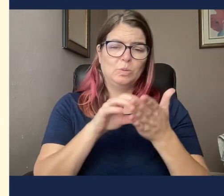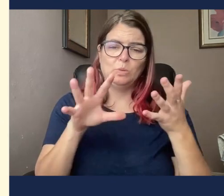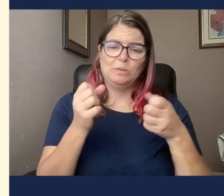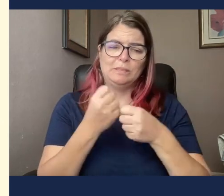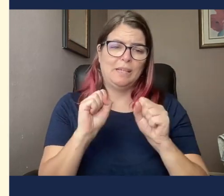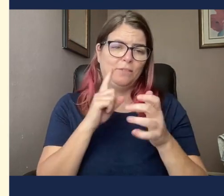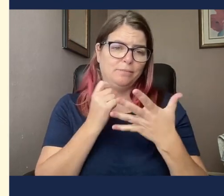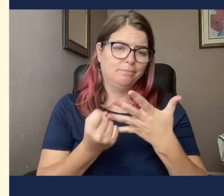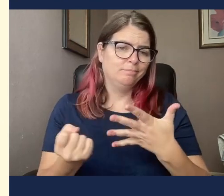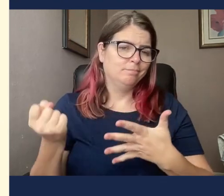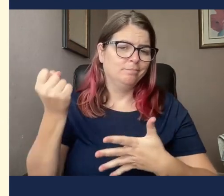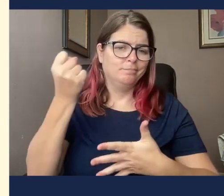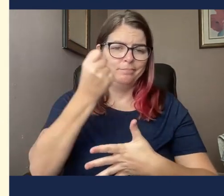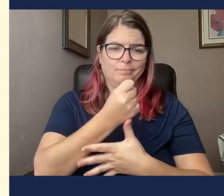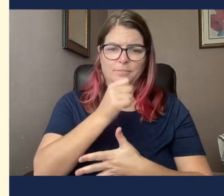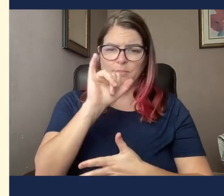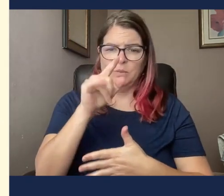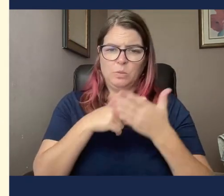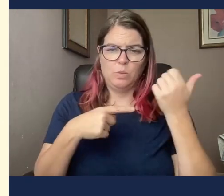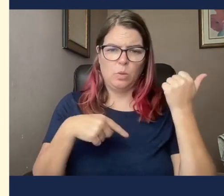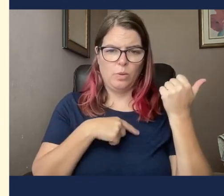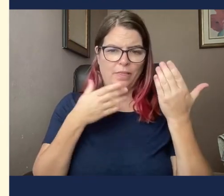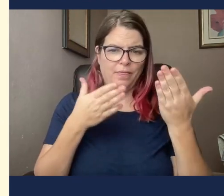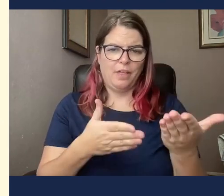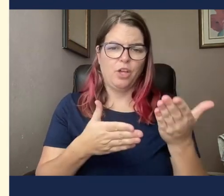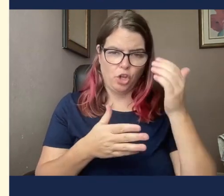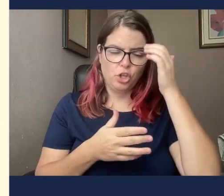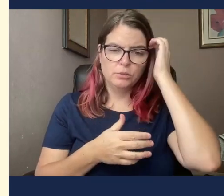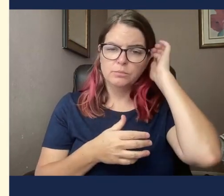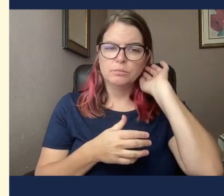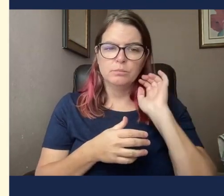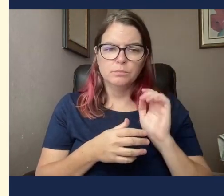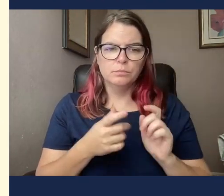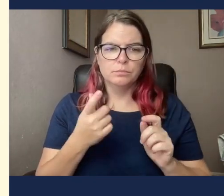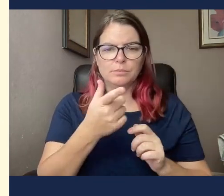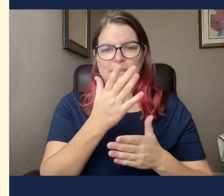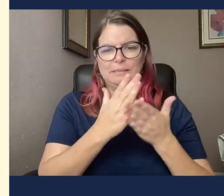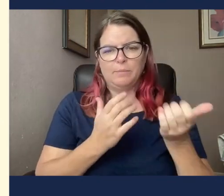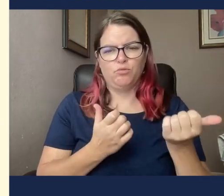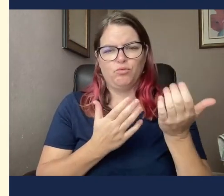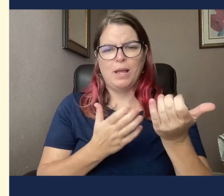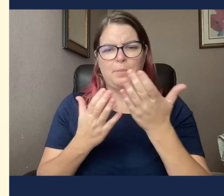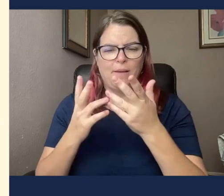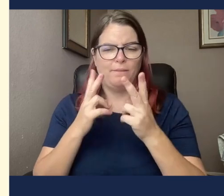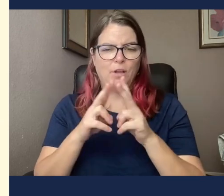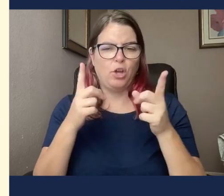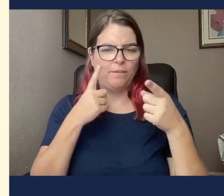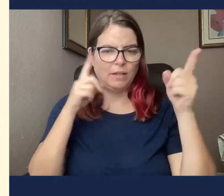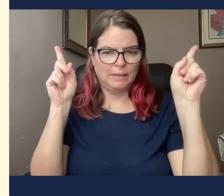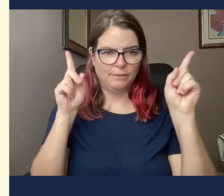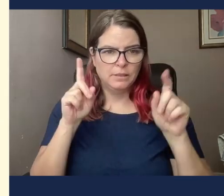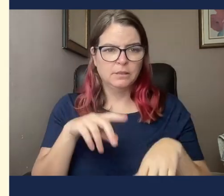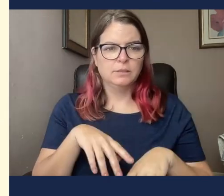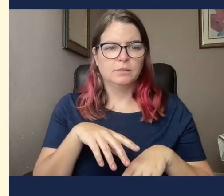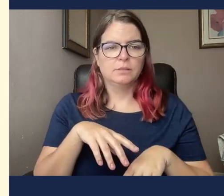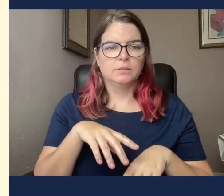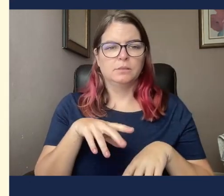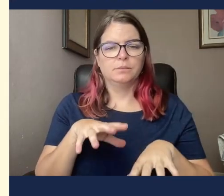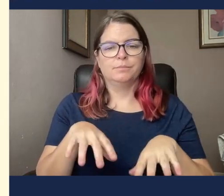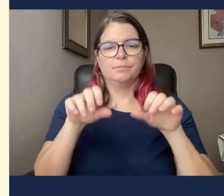This is available to you zeism to you. We have answers to